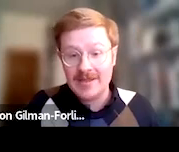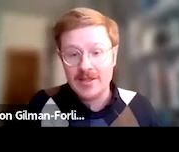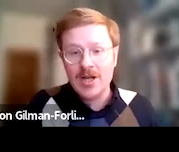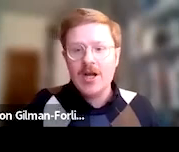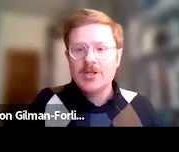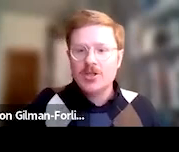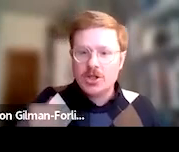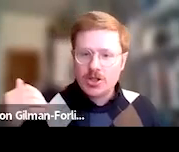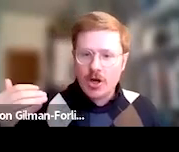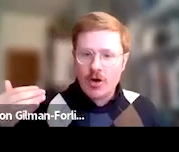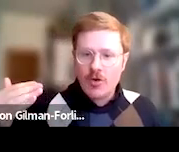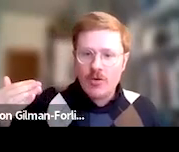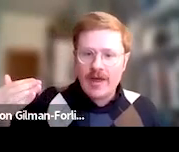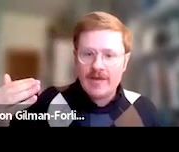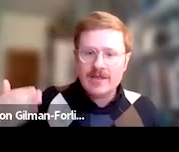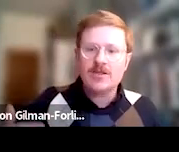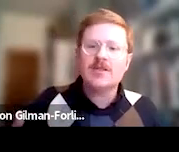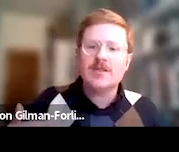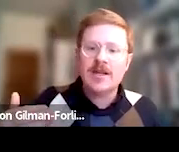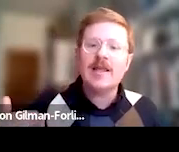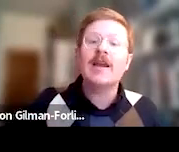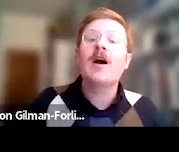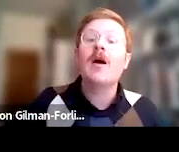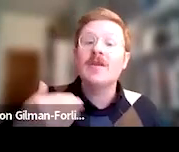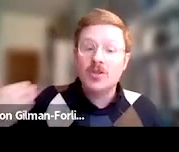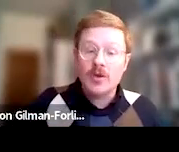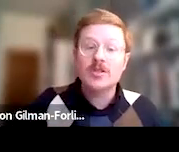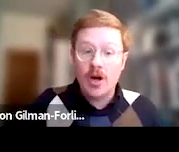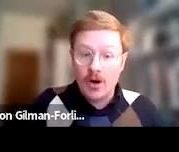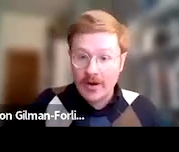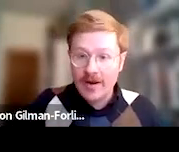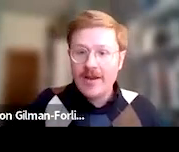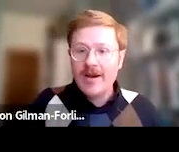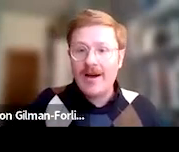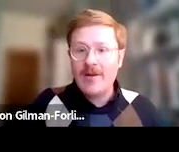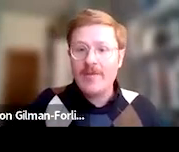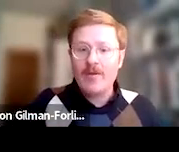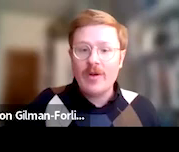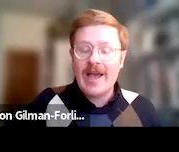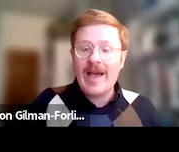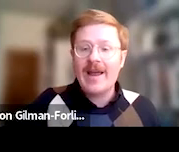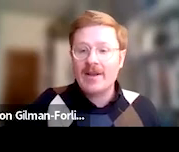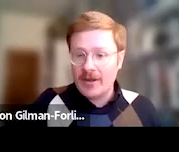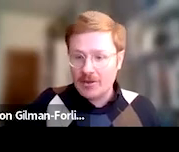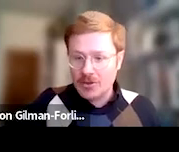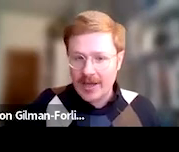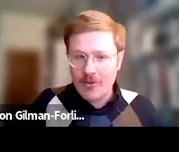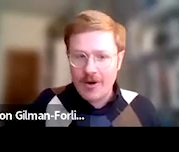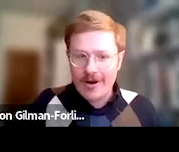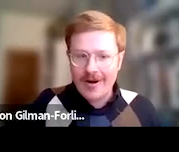message, to show that this is a city that had come into its own, that we had clean drinking water,